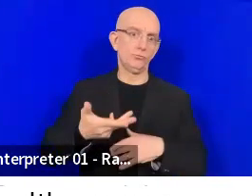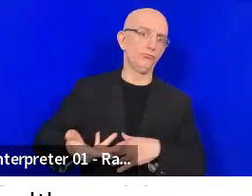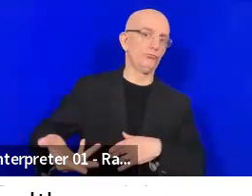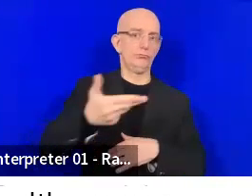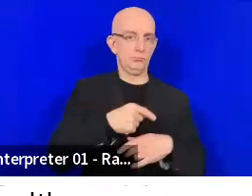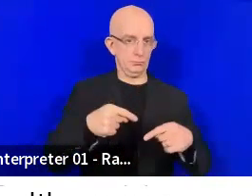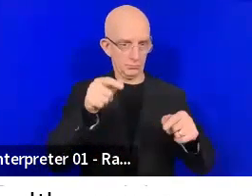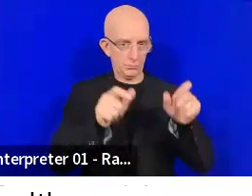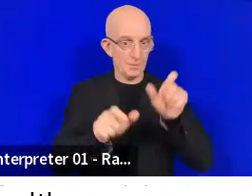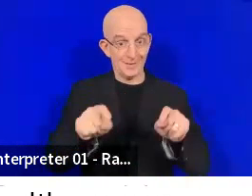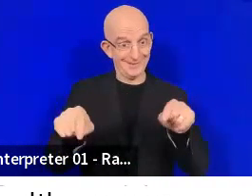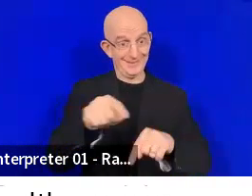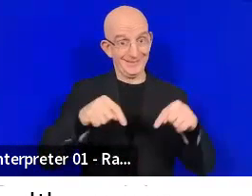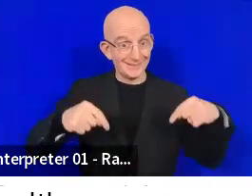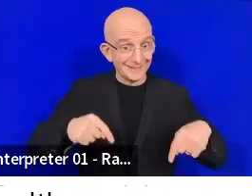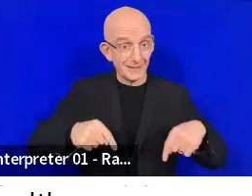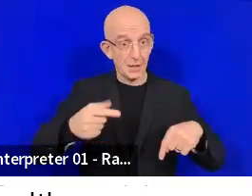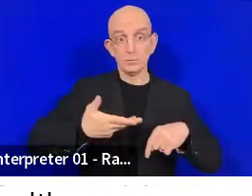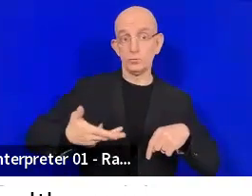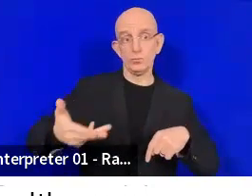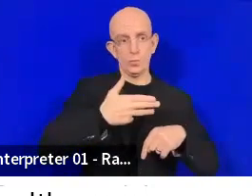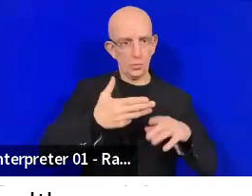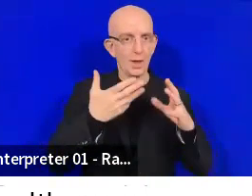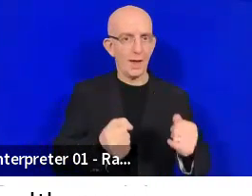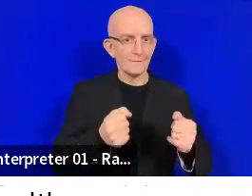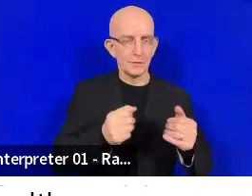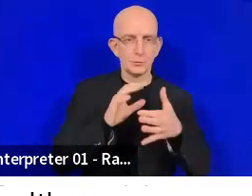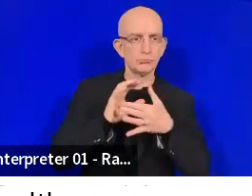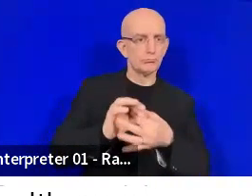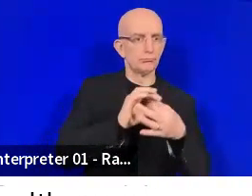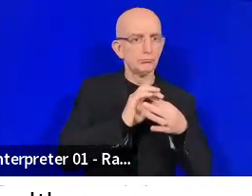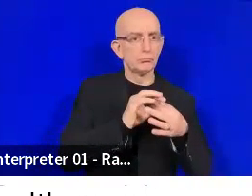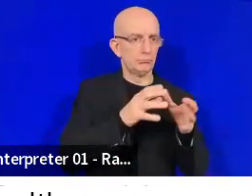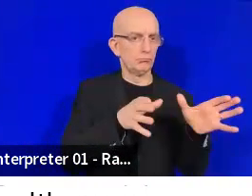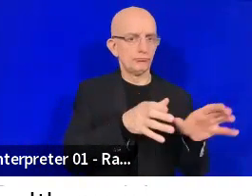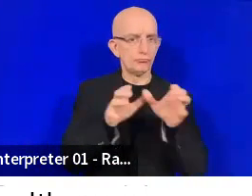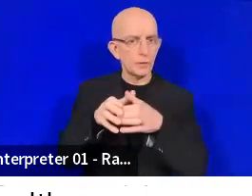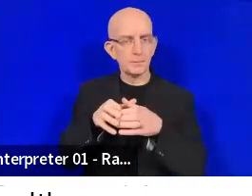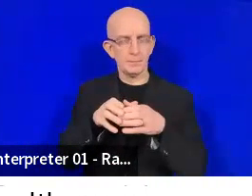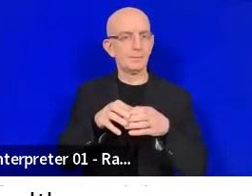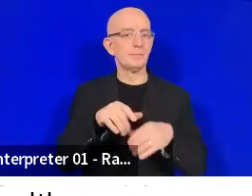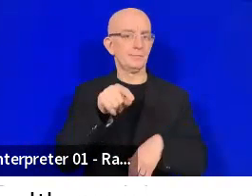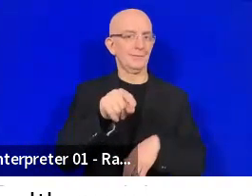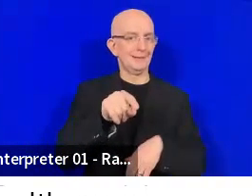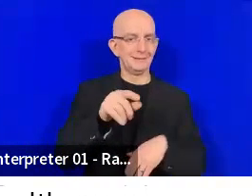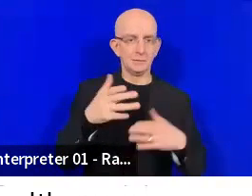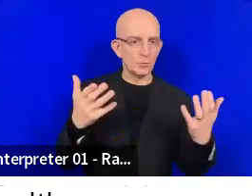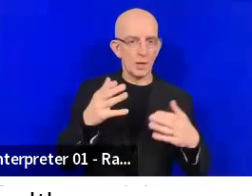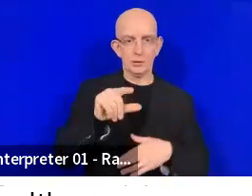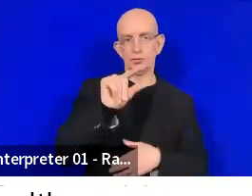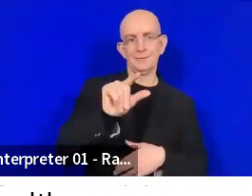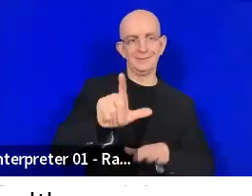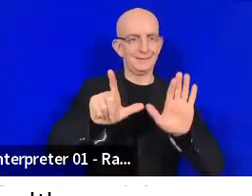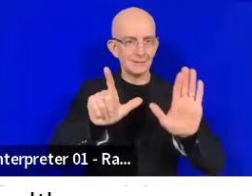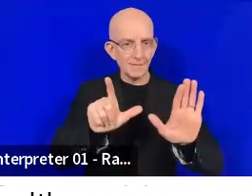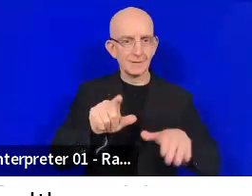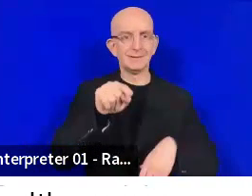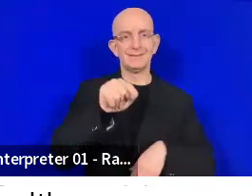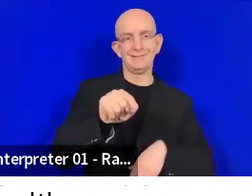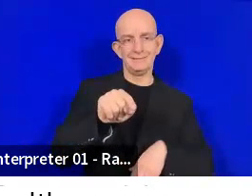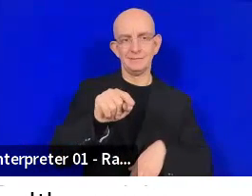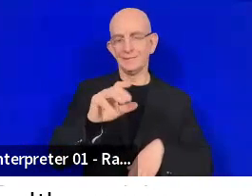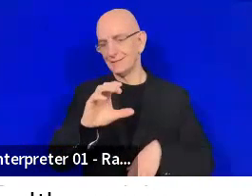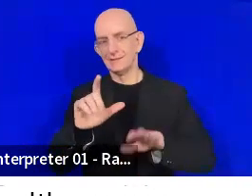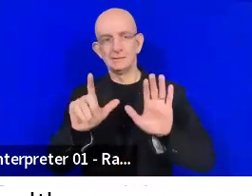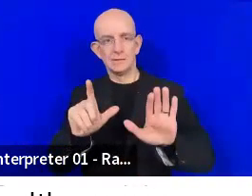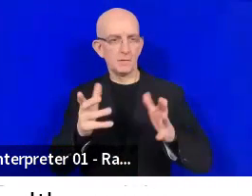groups on the C7 and G7 in general, making sure that you continue to circulate and share.